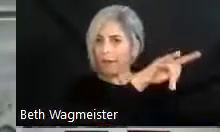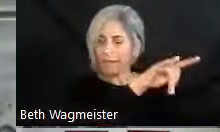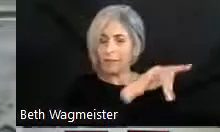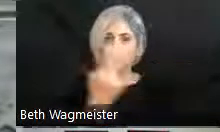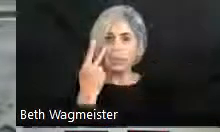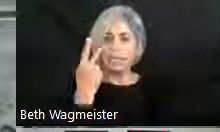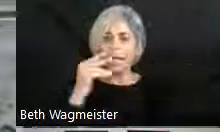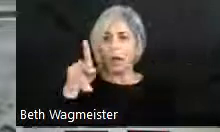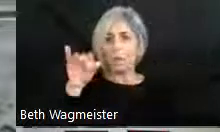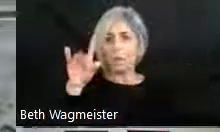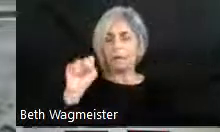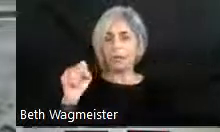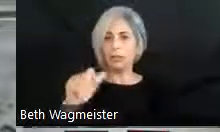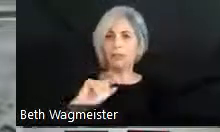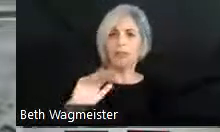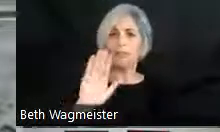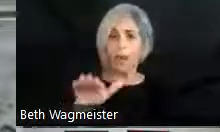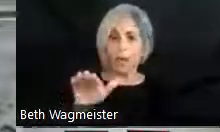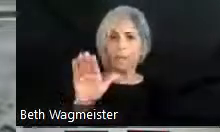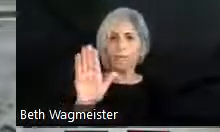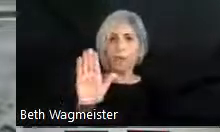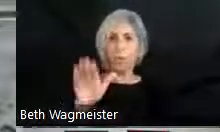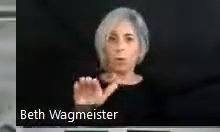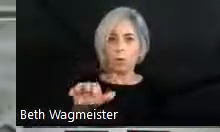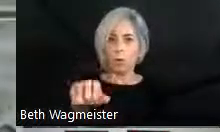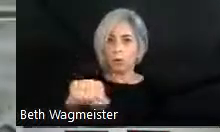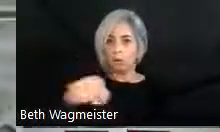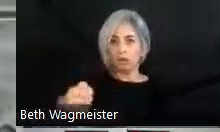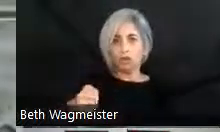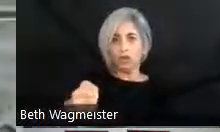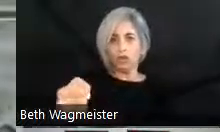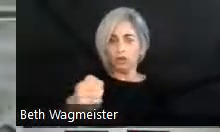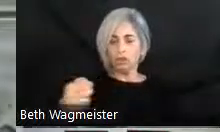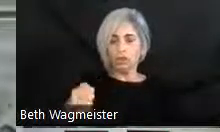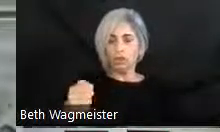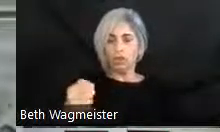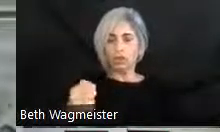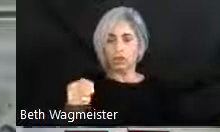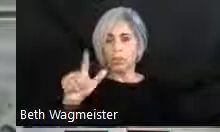pedals can move back and forward. The joystick or stick shift has linchpin at the bottom so you can raise